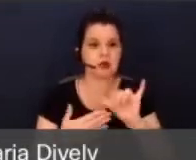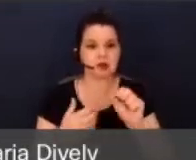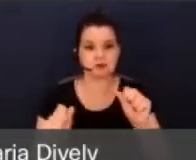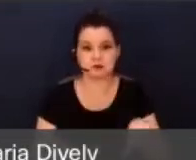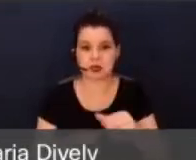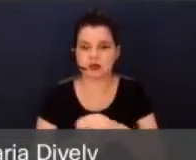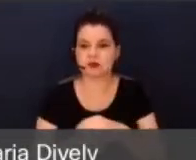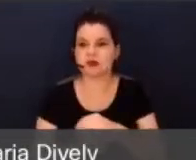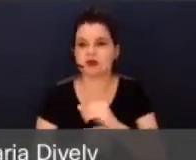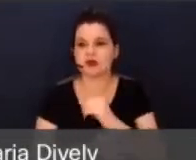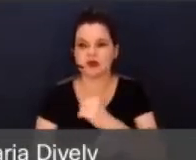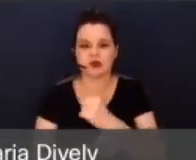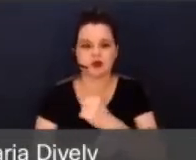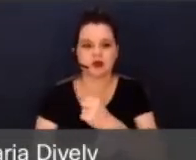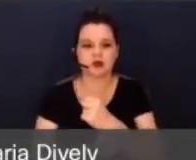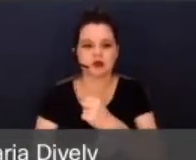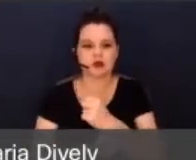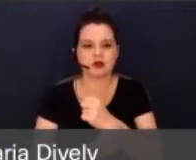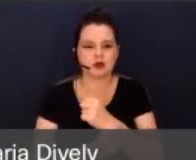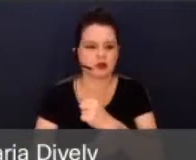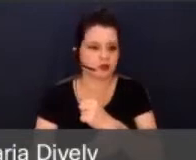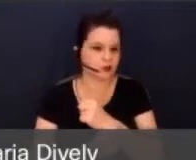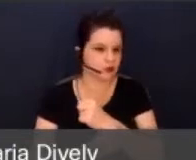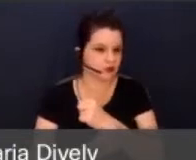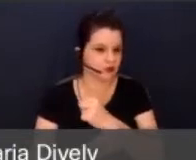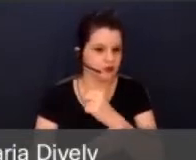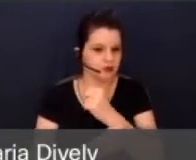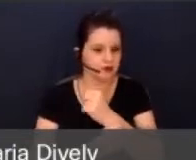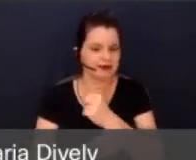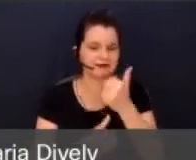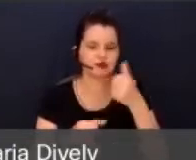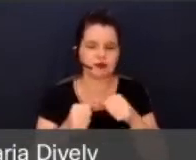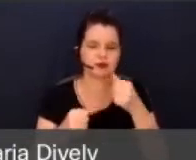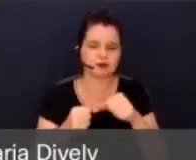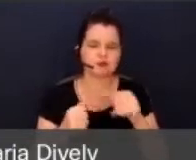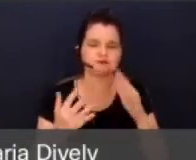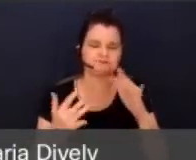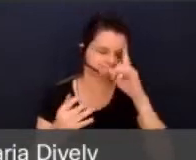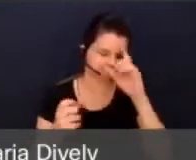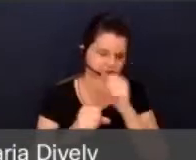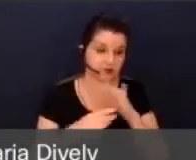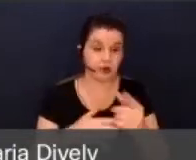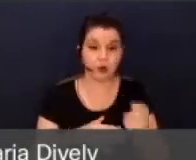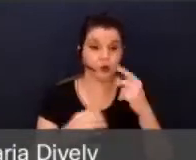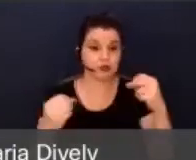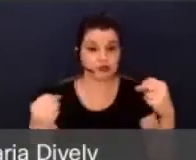So, um, I'm trying to picture this. I've only got one screen in front of me,